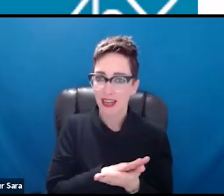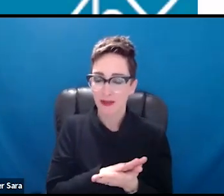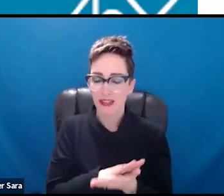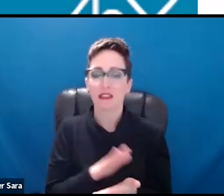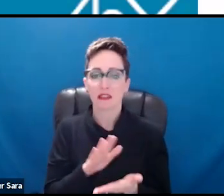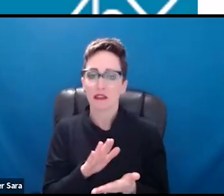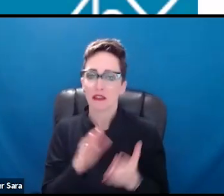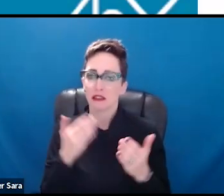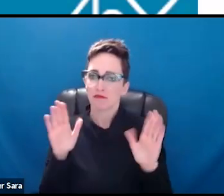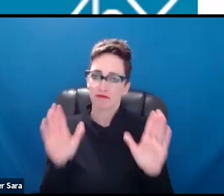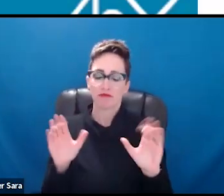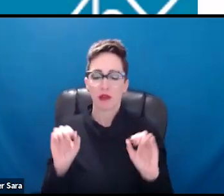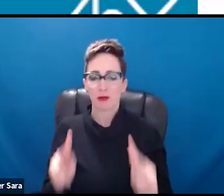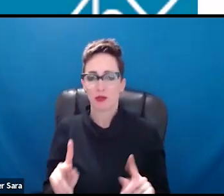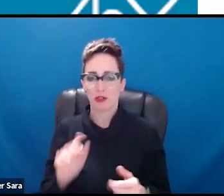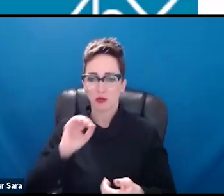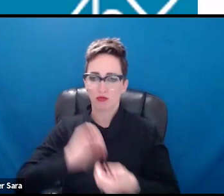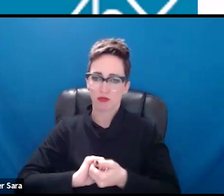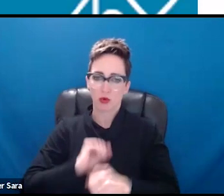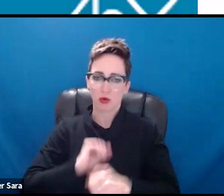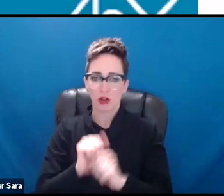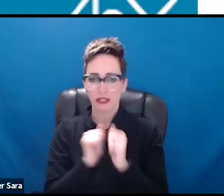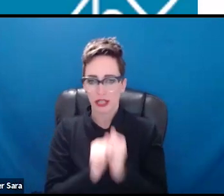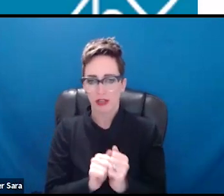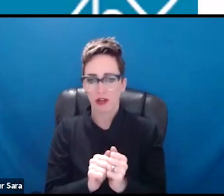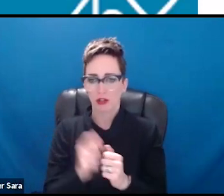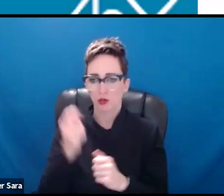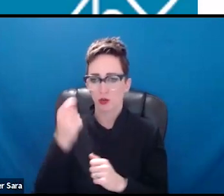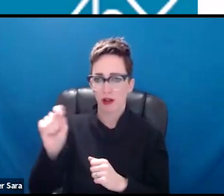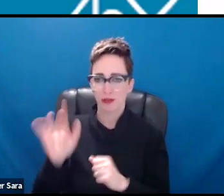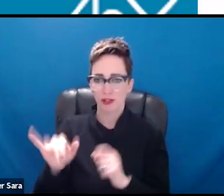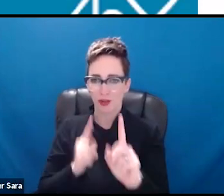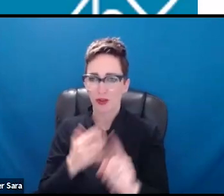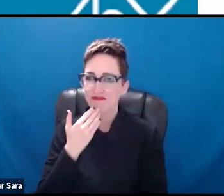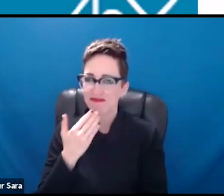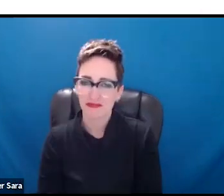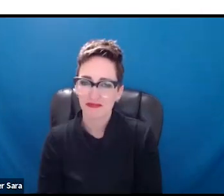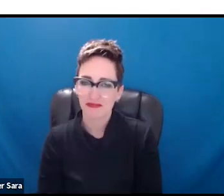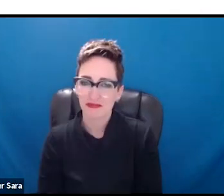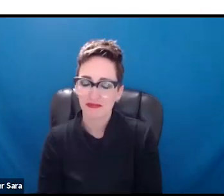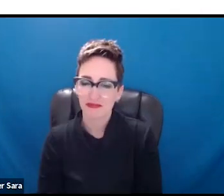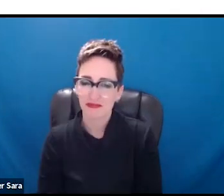to work together in order to accomplish that goal. Thank you very much.